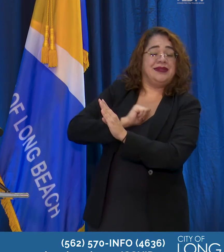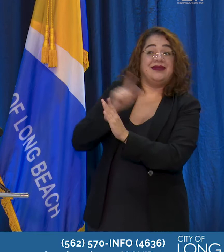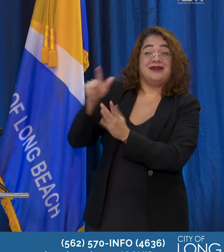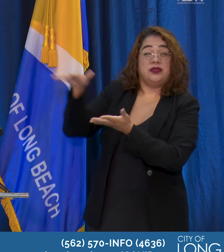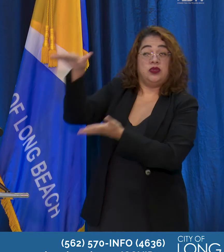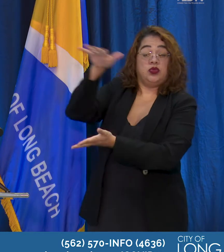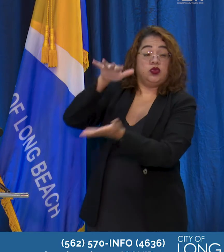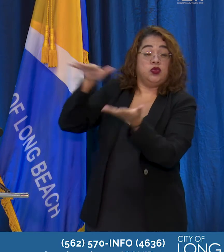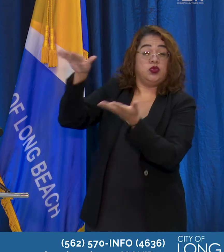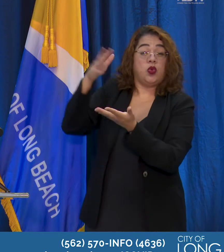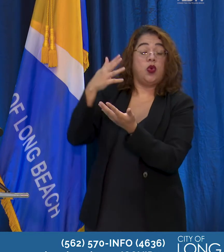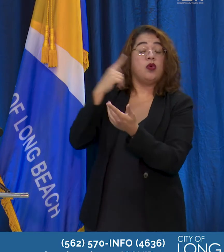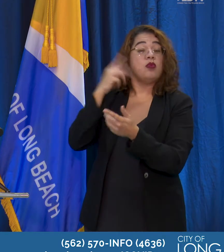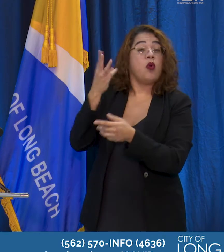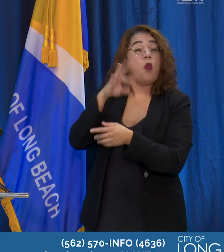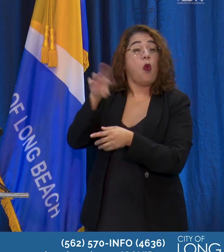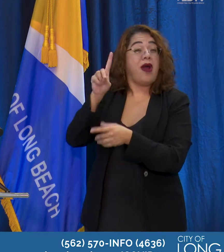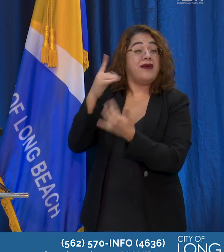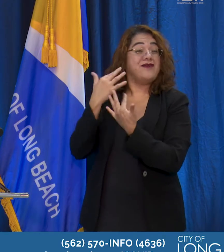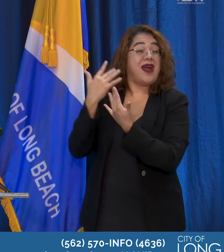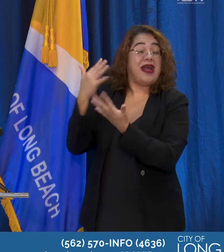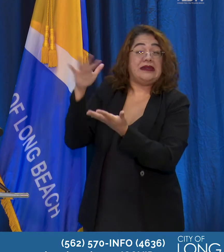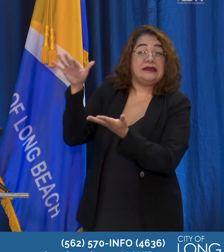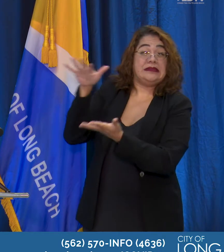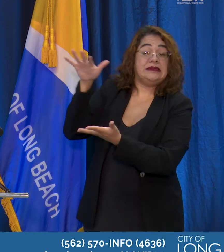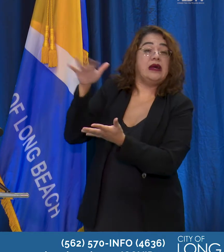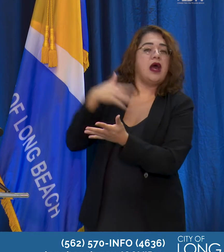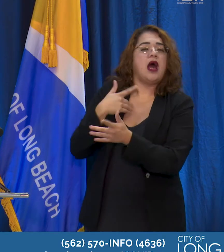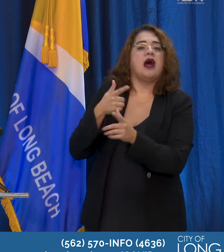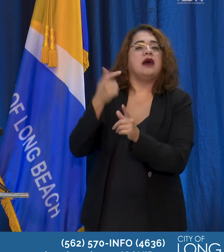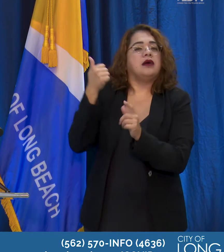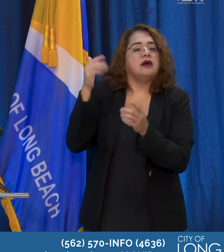of wildfire smoke is to reduce your exposure to the wildfire smoke.